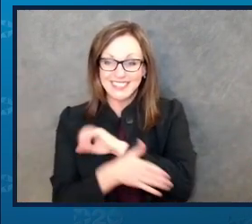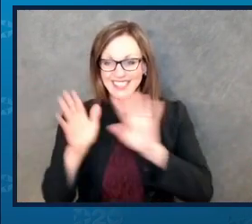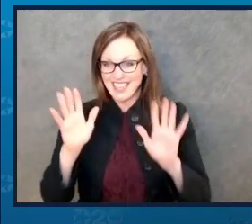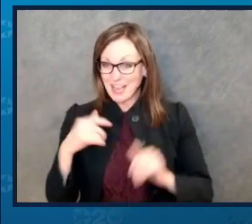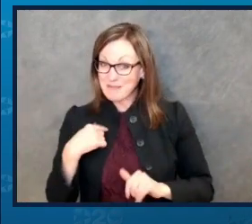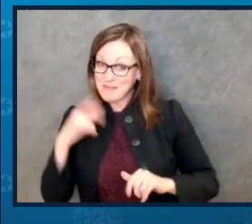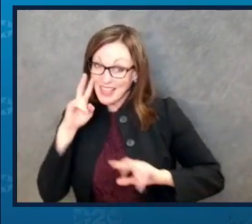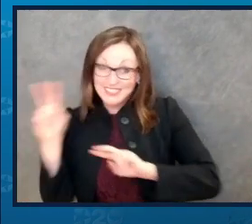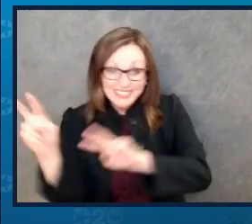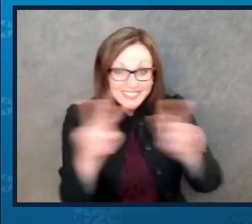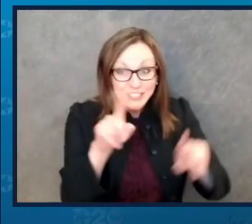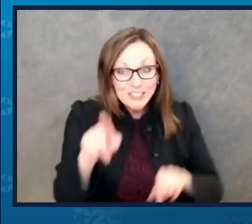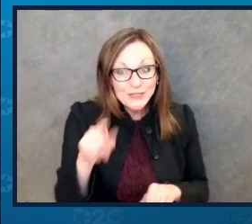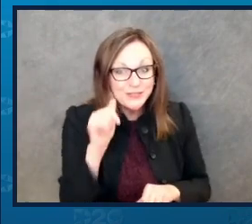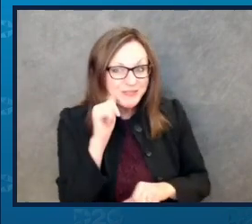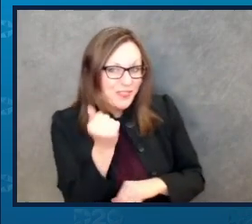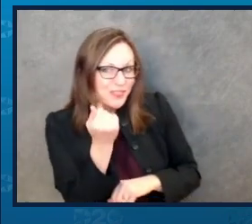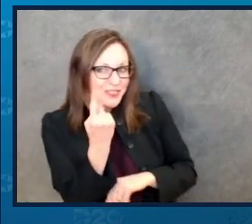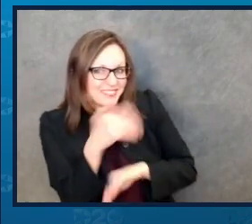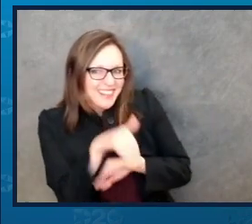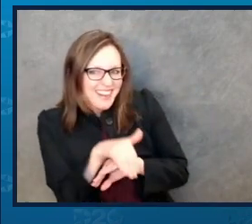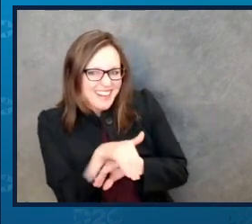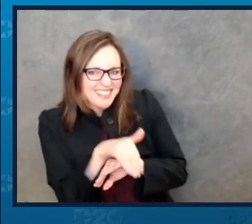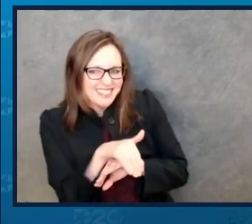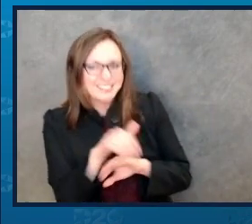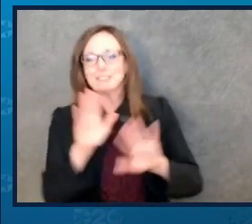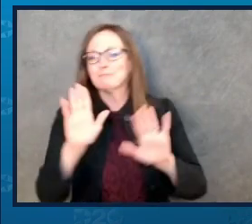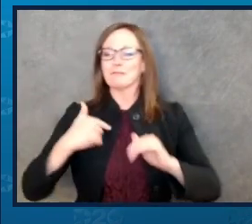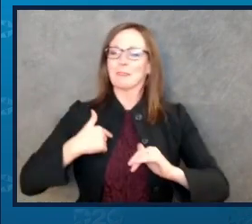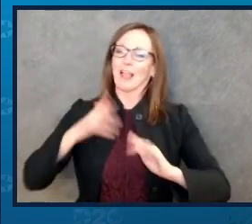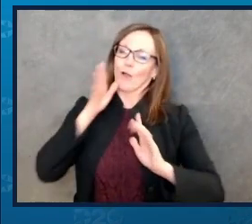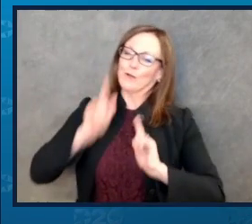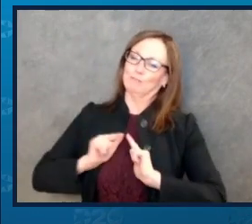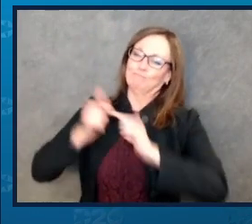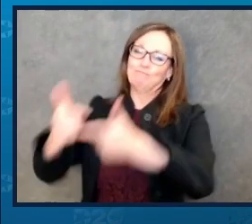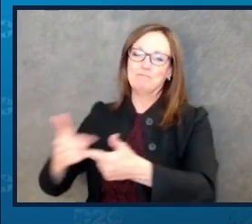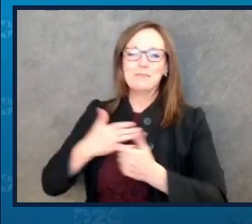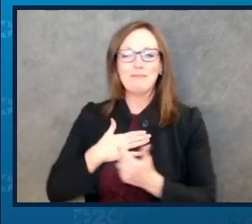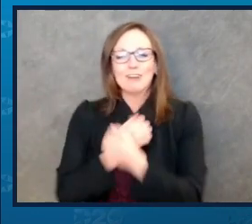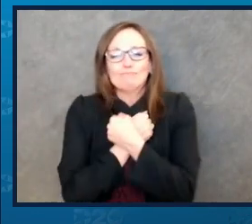TONIGHT. UNTIL THEN, I TURN IT OVER TO MY